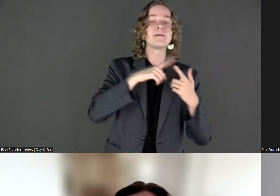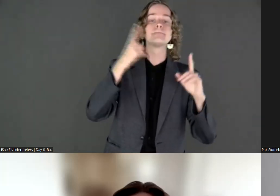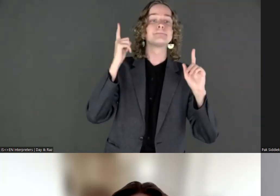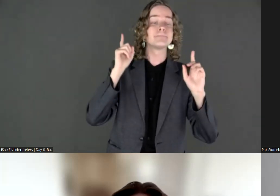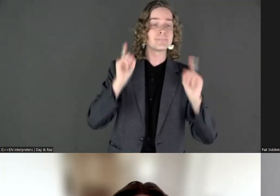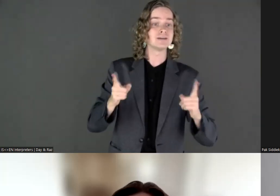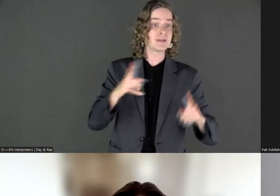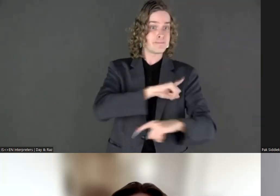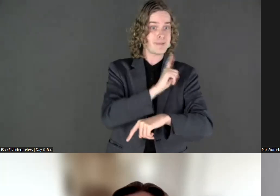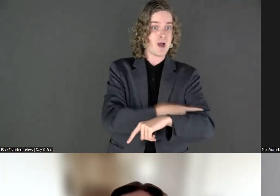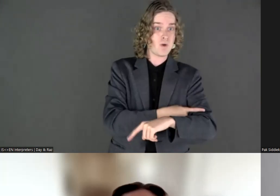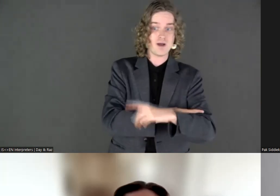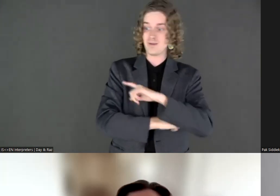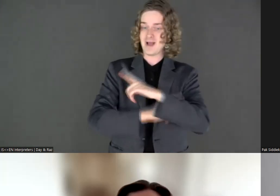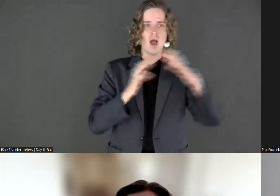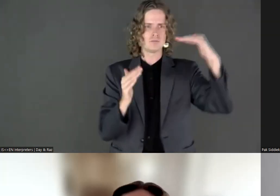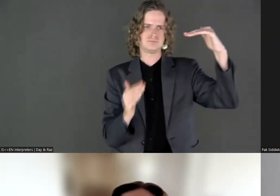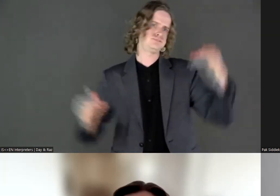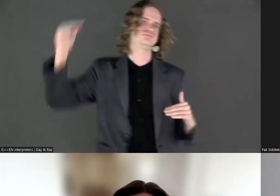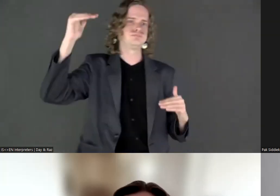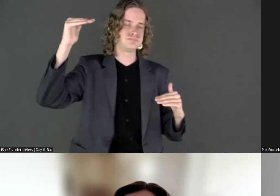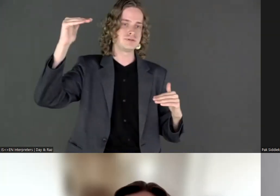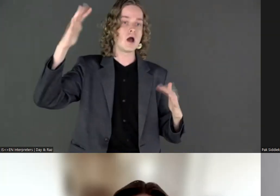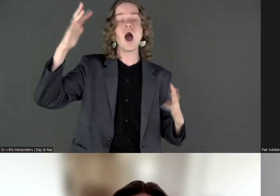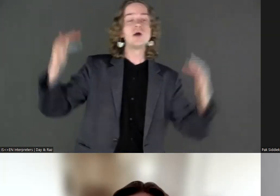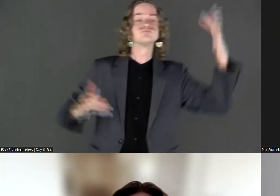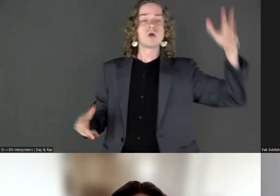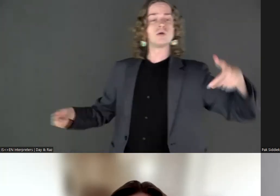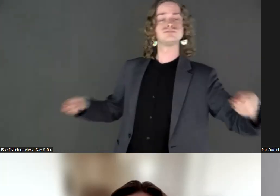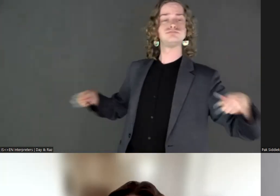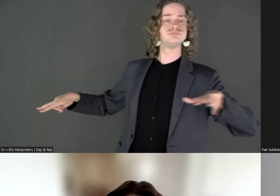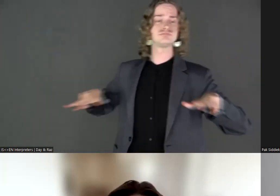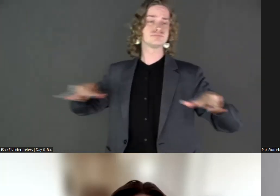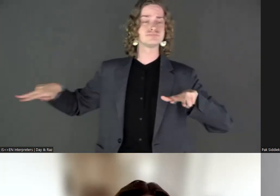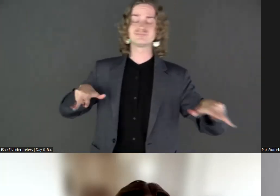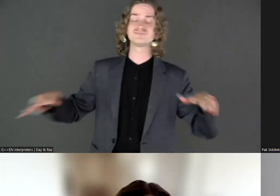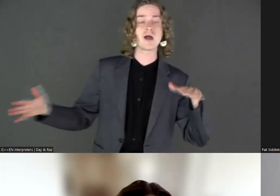move away from from business as usual in terms of how humanitarian action is planned and delivered.